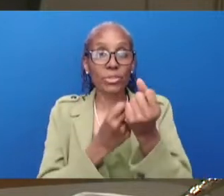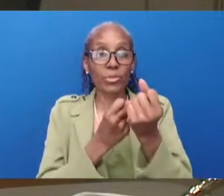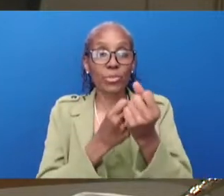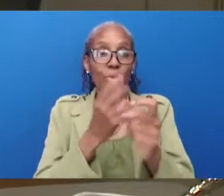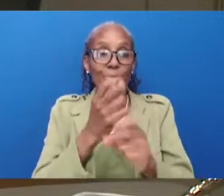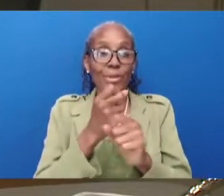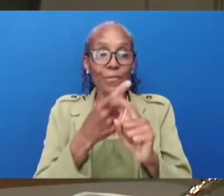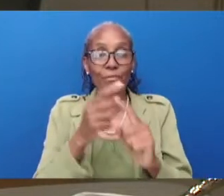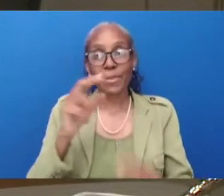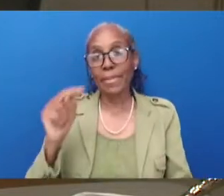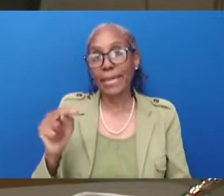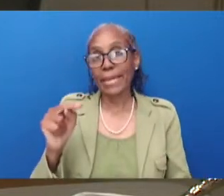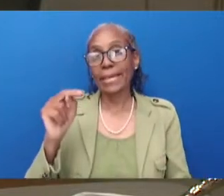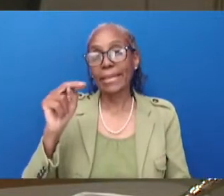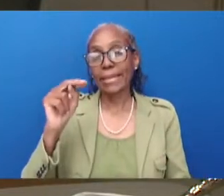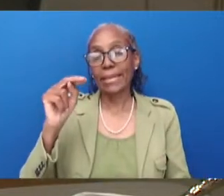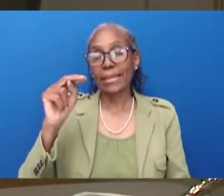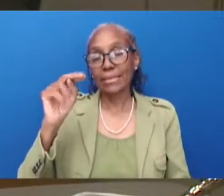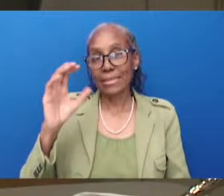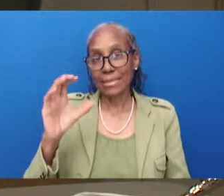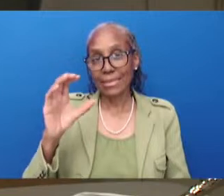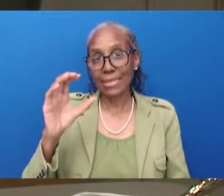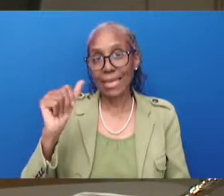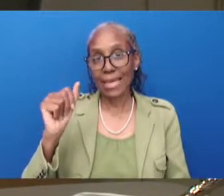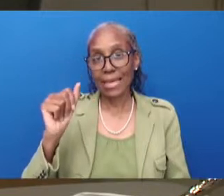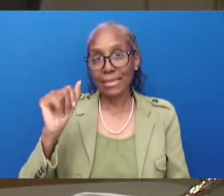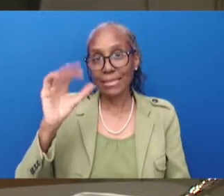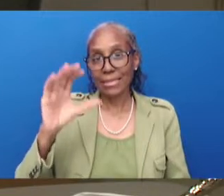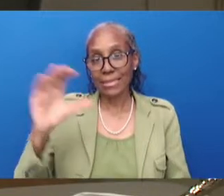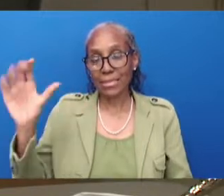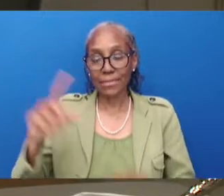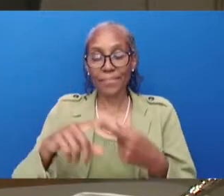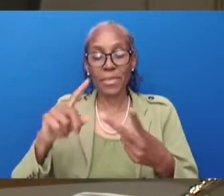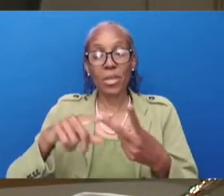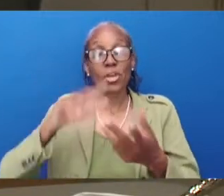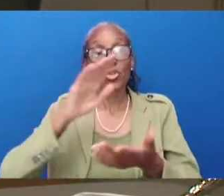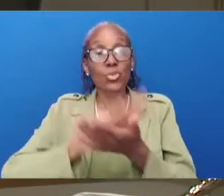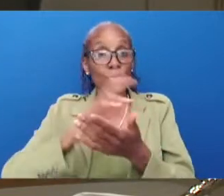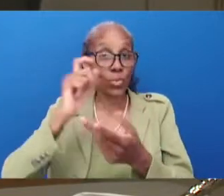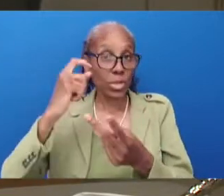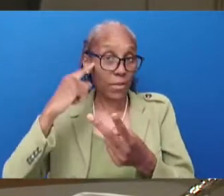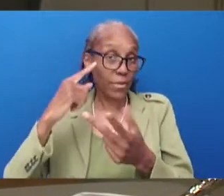SERVE THIS COMMUNITY.